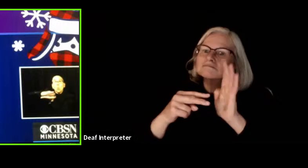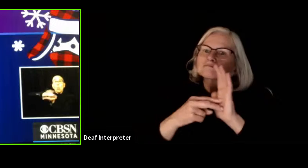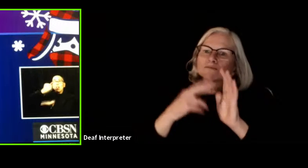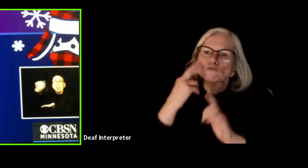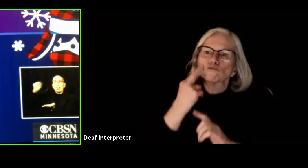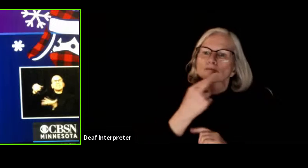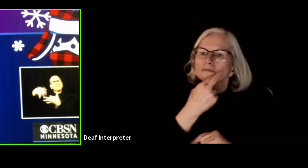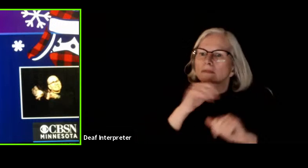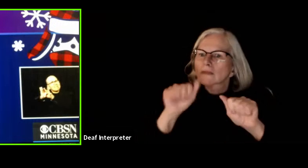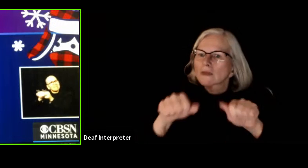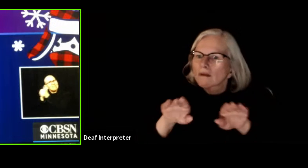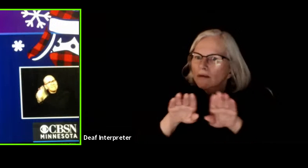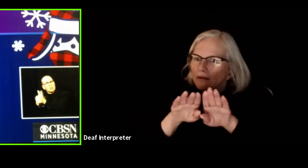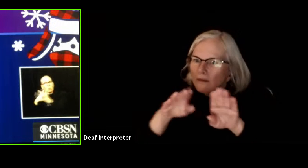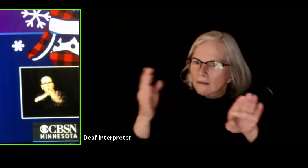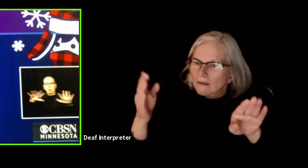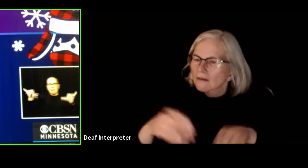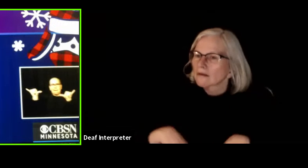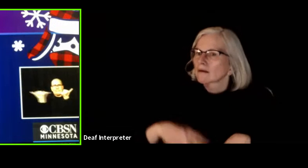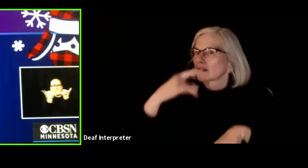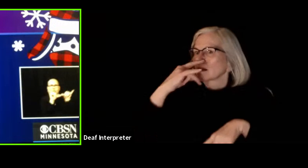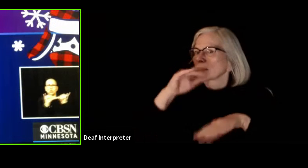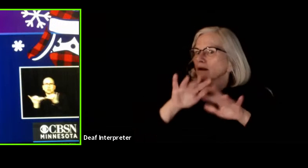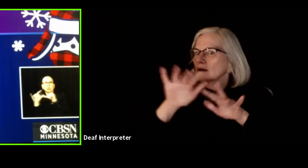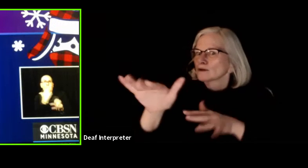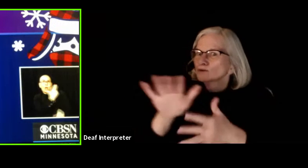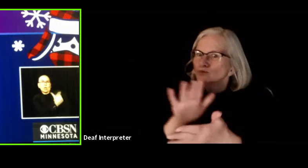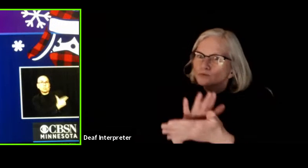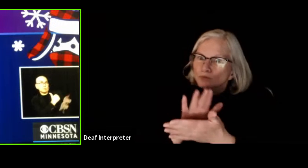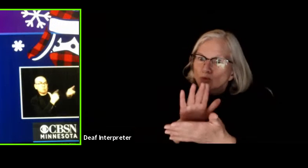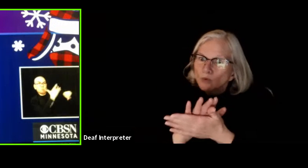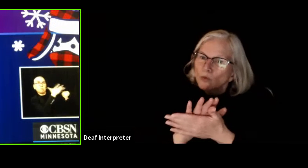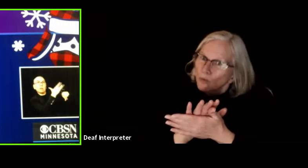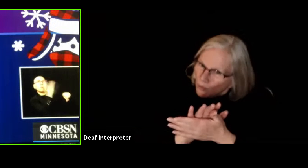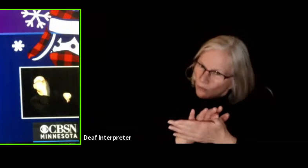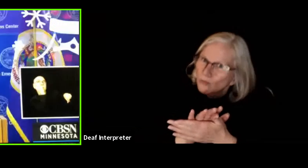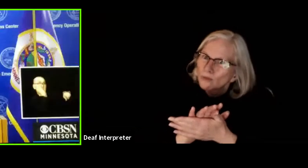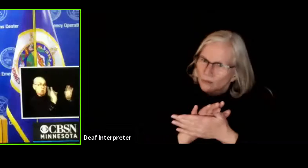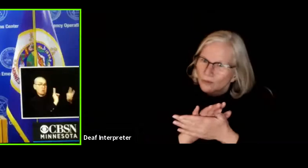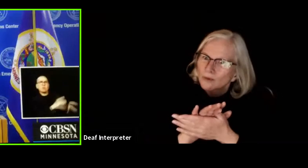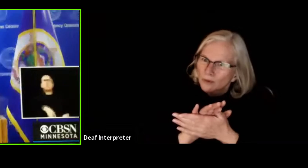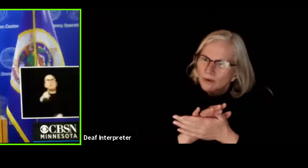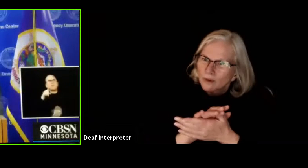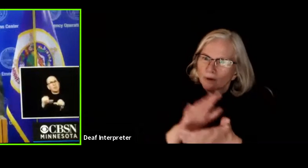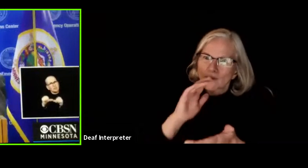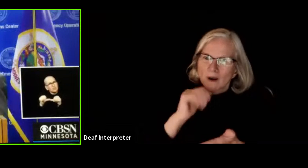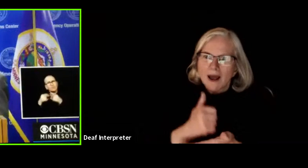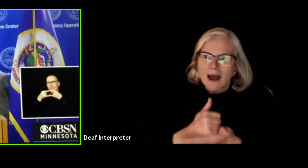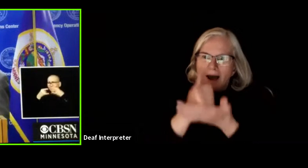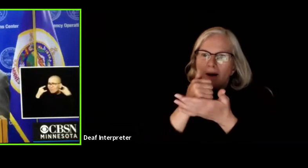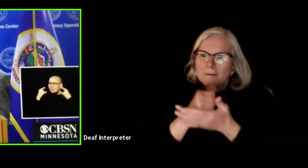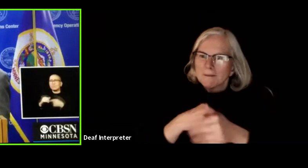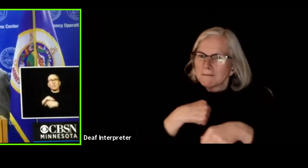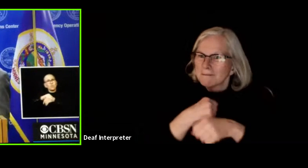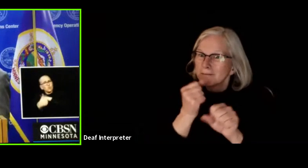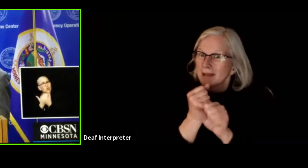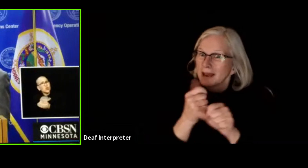THOSE SIMPLE MEASURES OF MASKING, SOCIAL DISTANCING, WASHING HANDS AND STAYING HOME IF YOU'RE SICK MAKE THE BIGGEST IMPACT. SO, AGAIN,